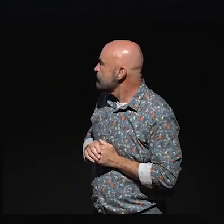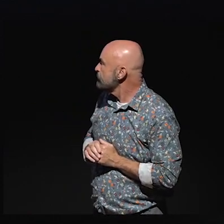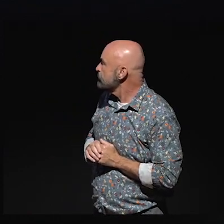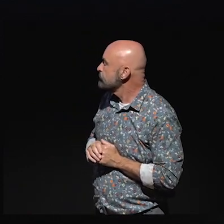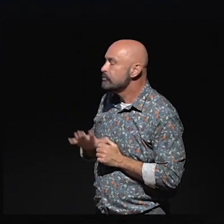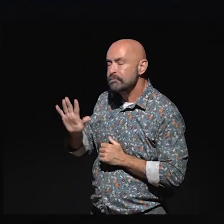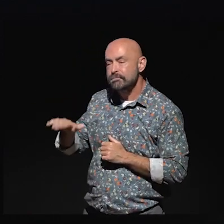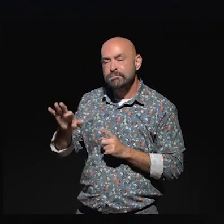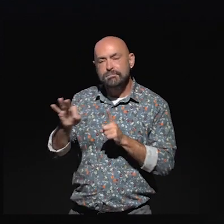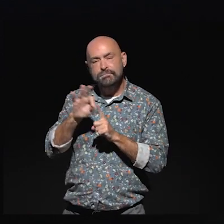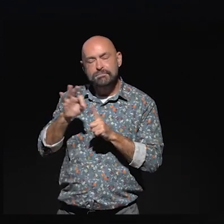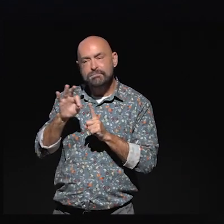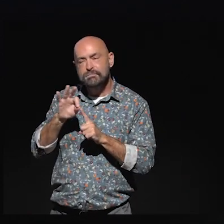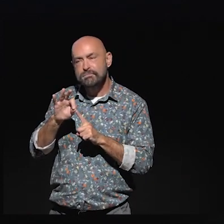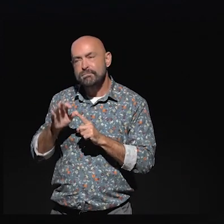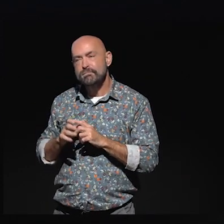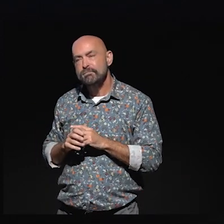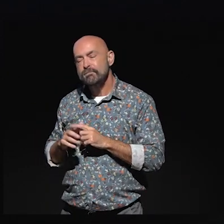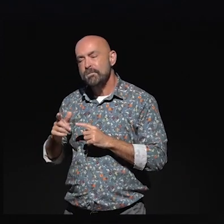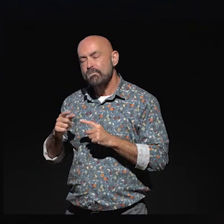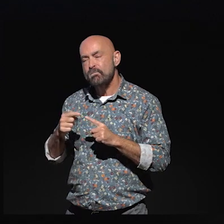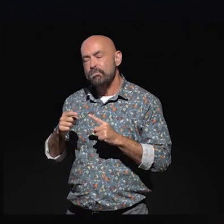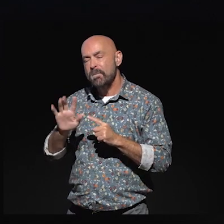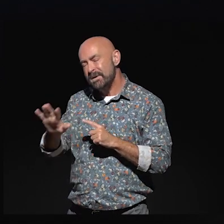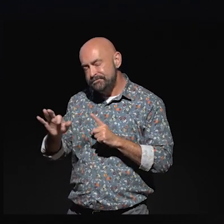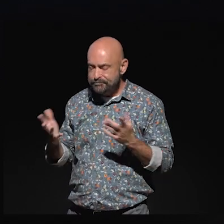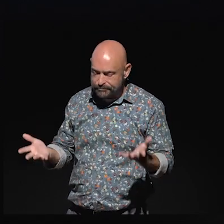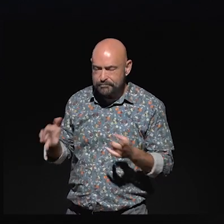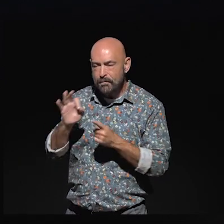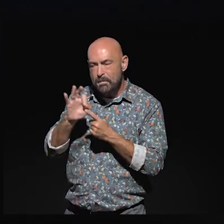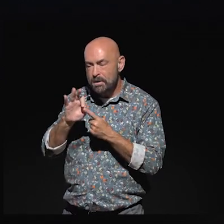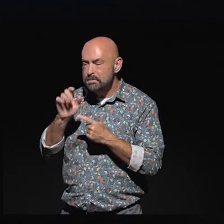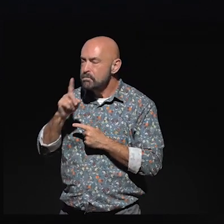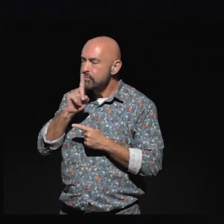He does not show it. And let me actually go back for a moment. He does not show it in 1932.